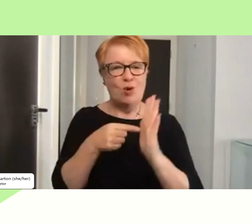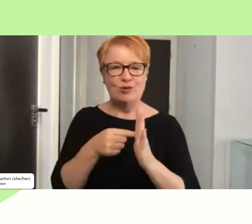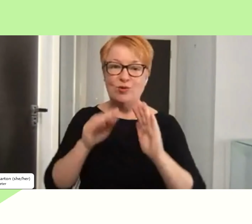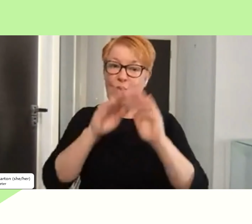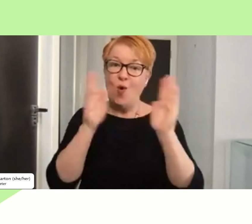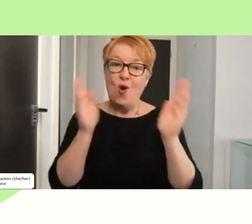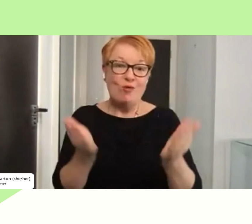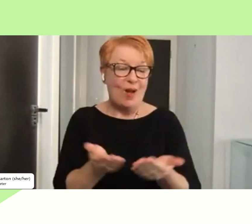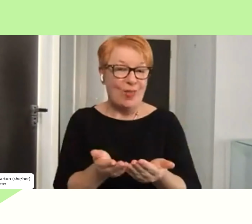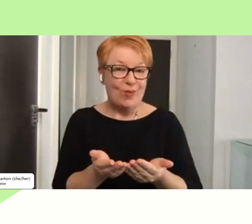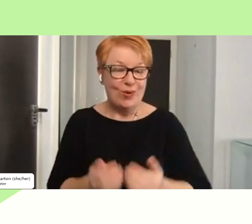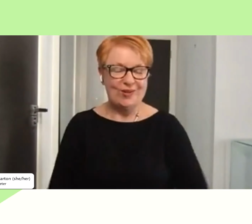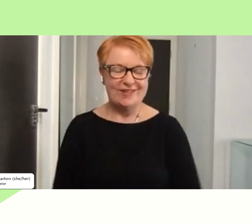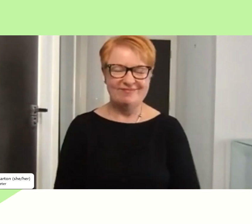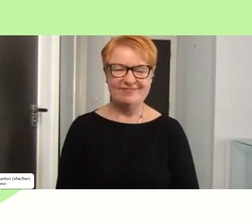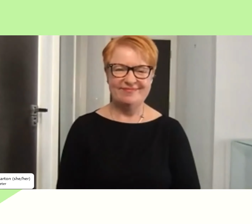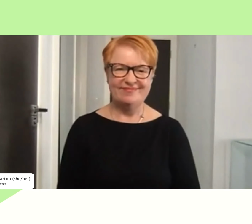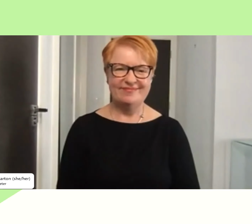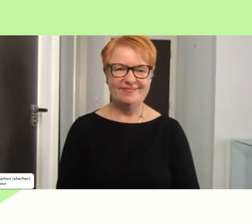world, but some of them are different than others.